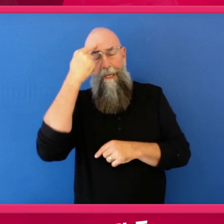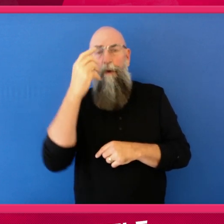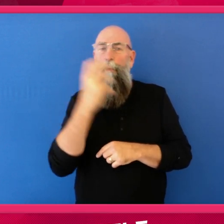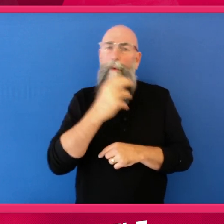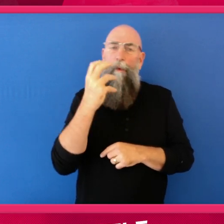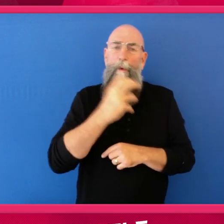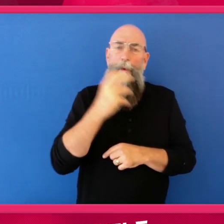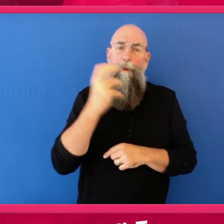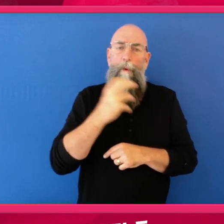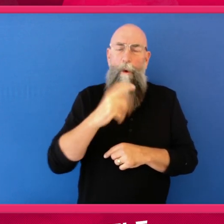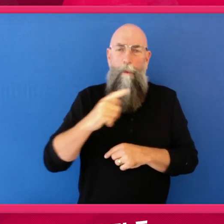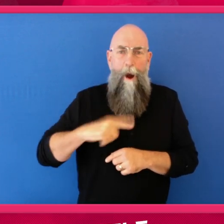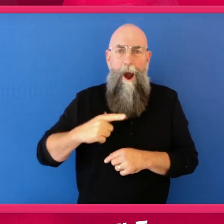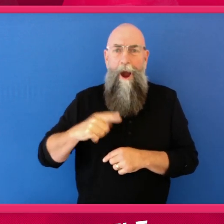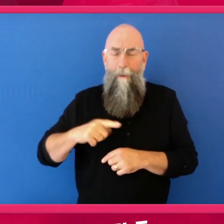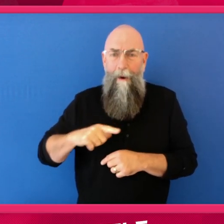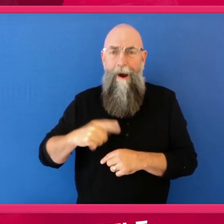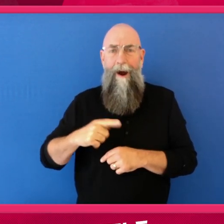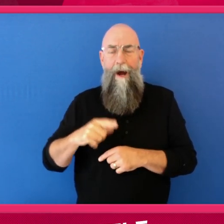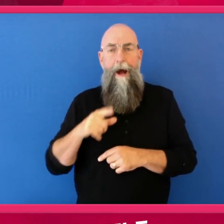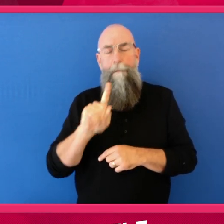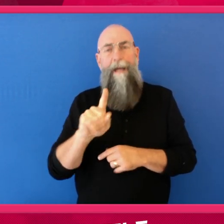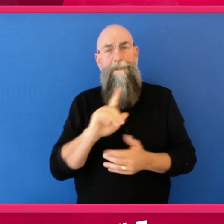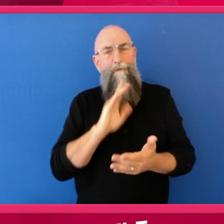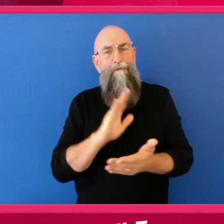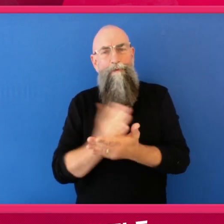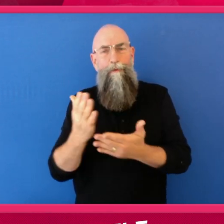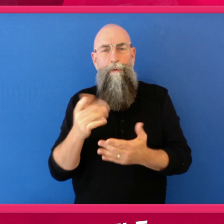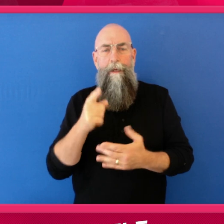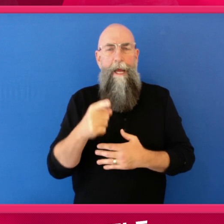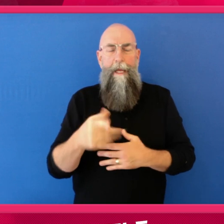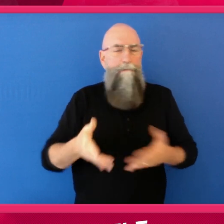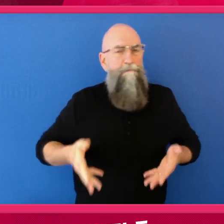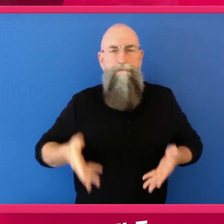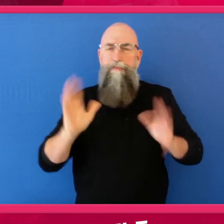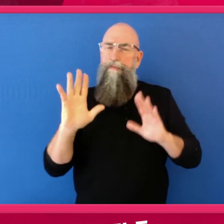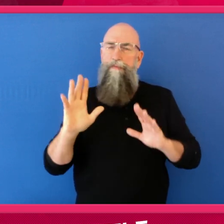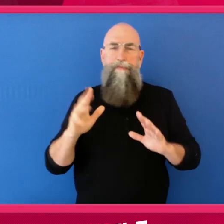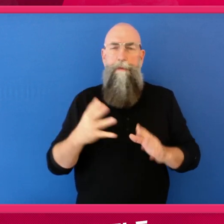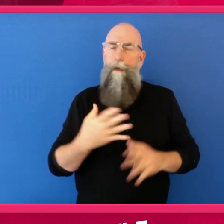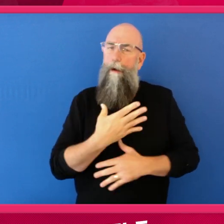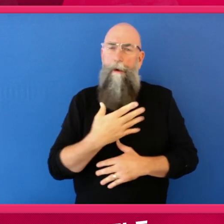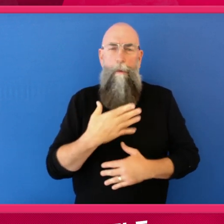real desire to kind of see these teams with who they are and I hope, I hope, I hope that